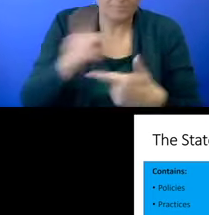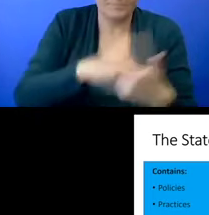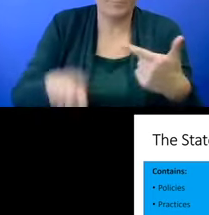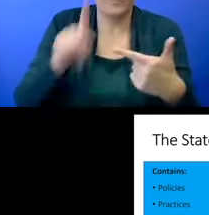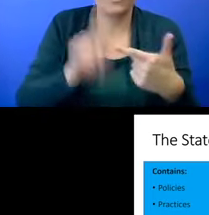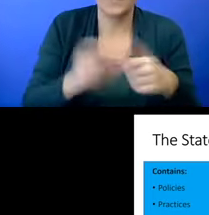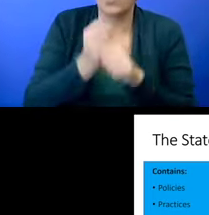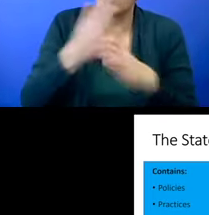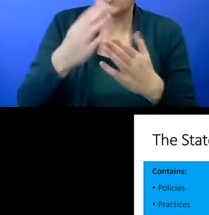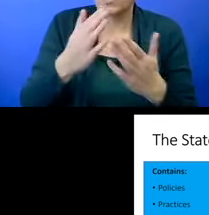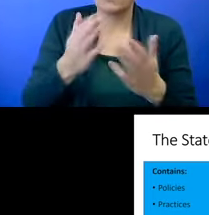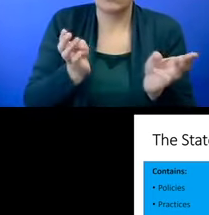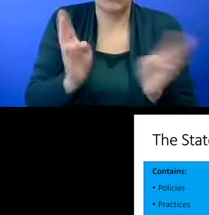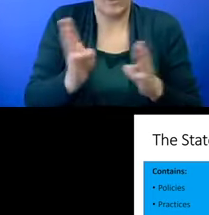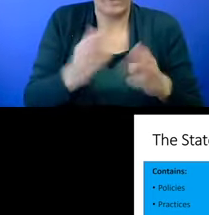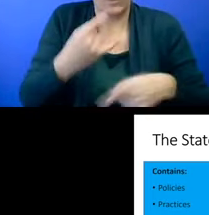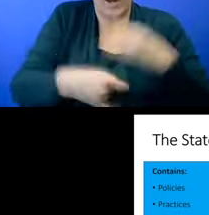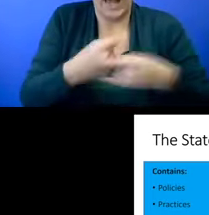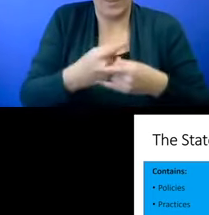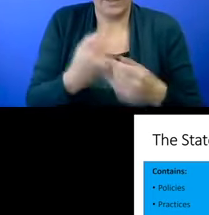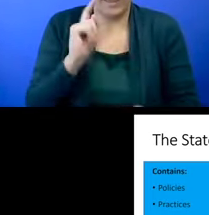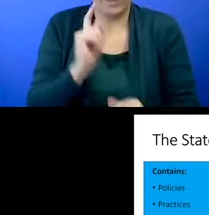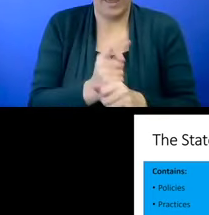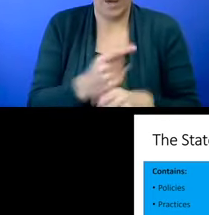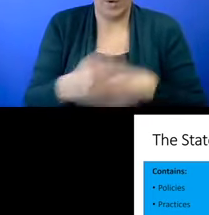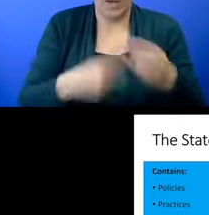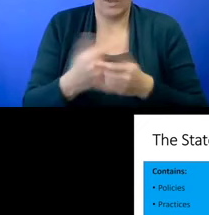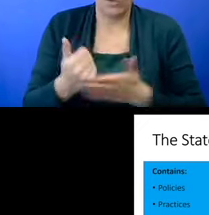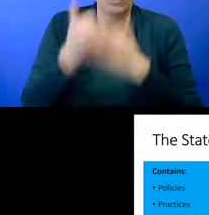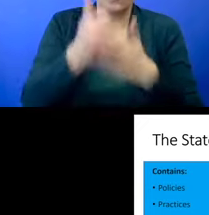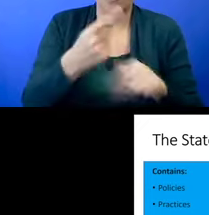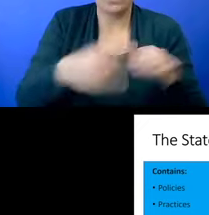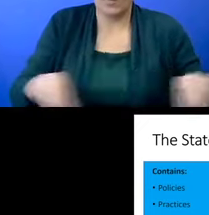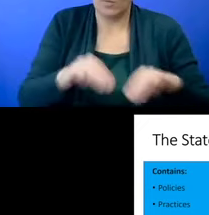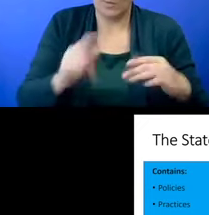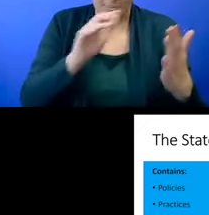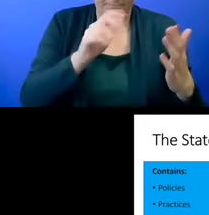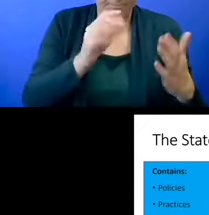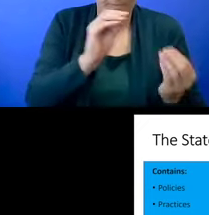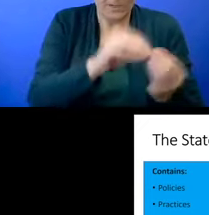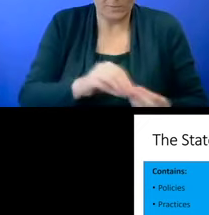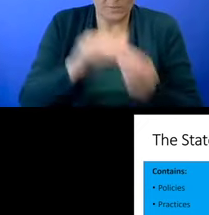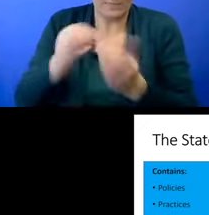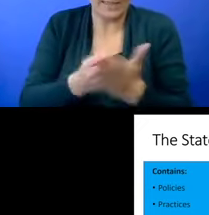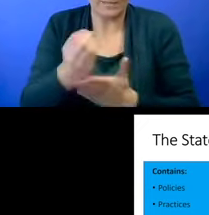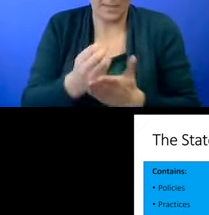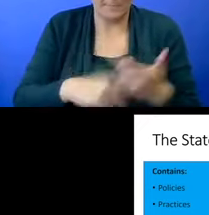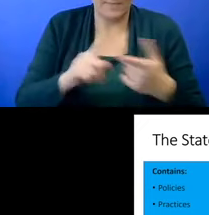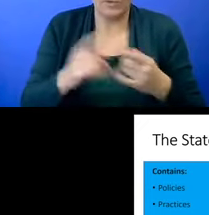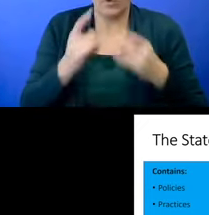all of the practices in place to support disabled people, and to help them to vindicate their own rights;